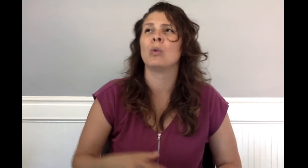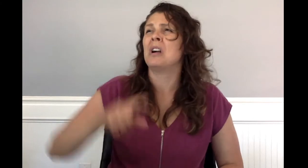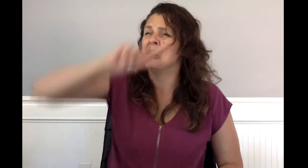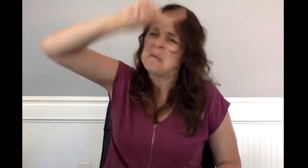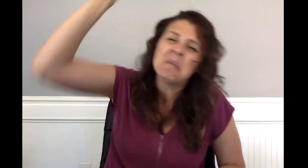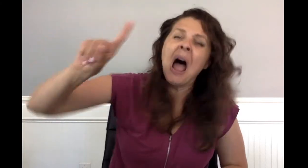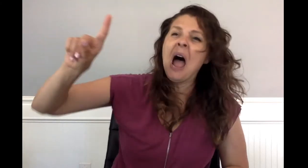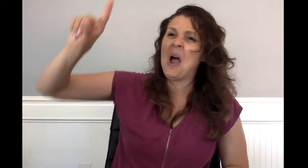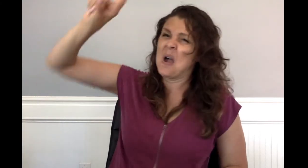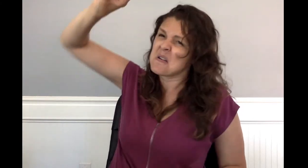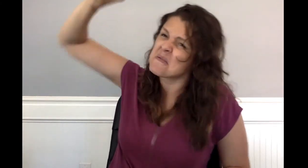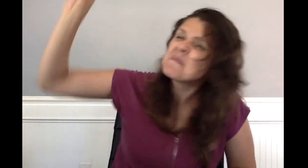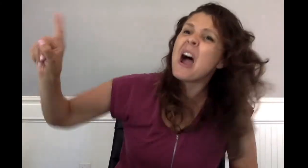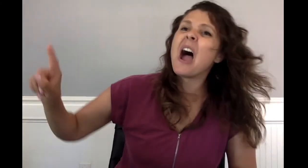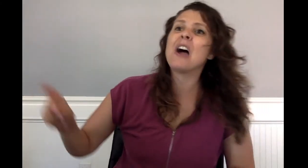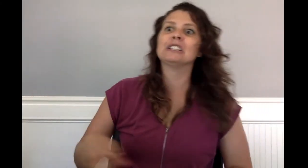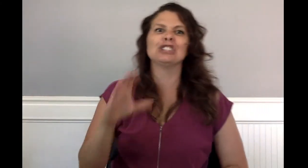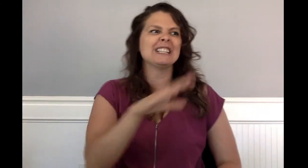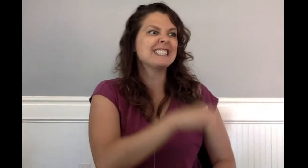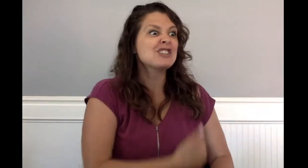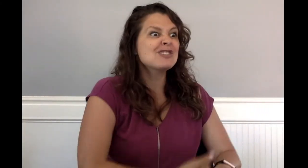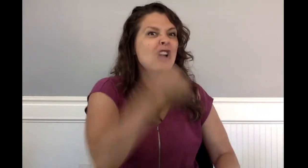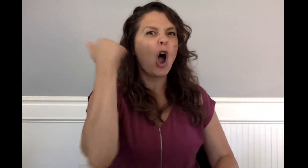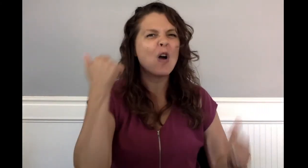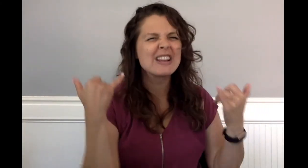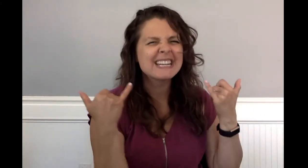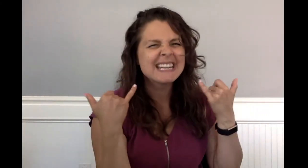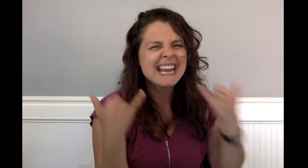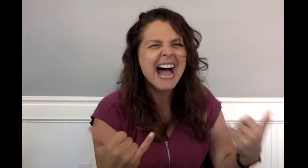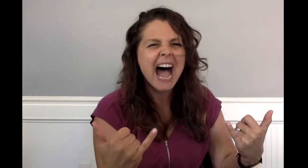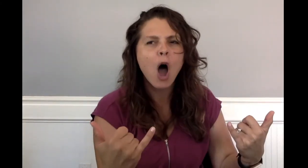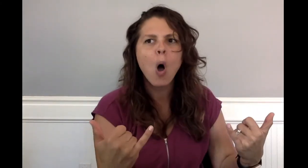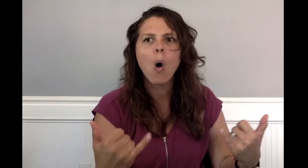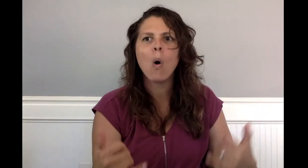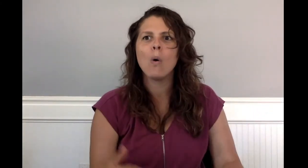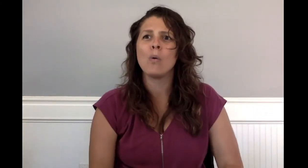A fork of lightning lit up the sky.Charlie made a we-have-to-go-RIGHT-NOW gesture.